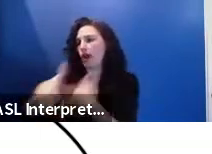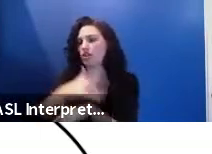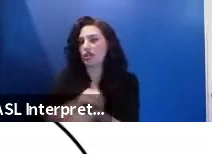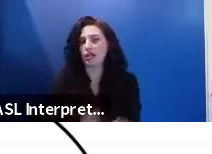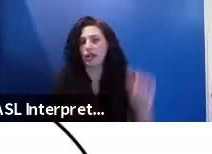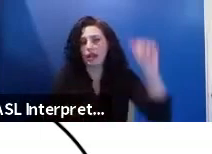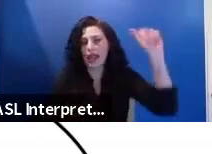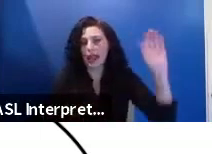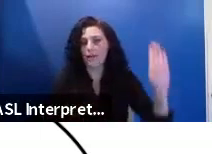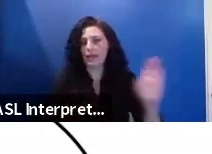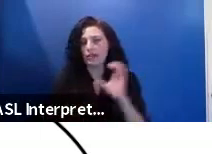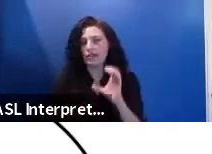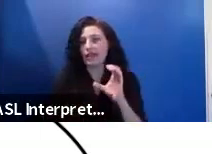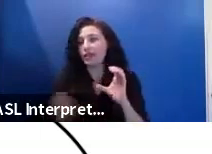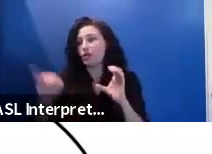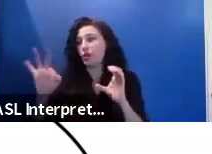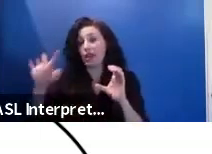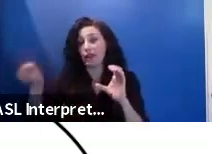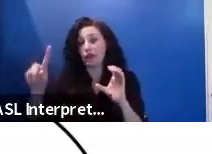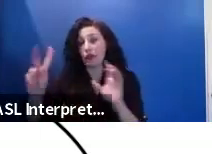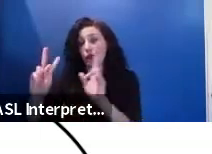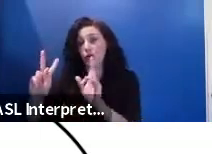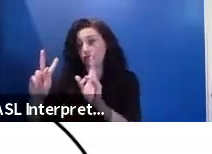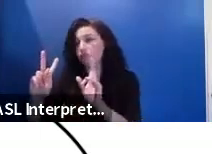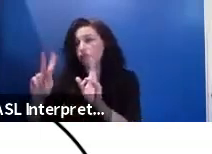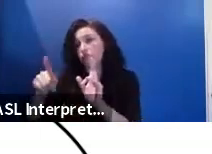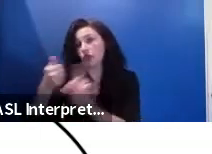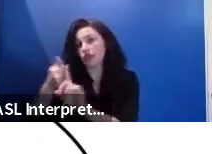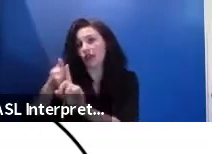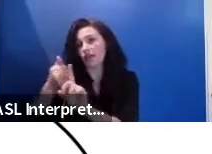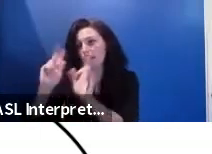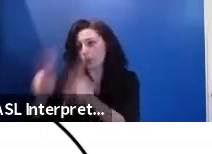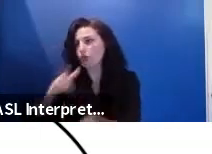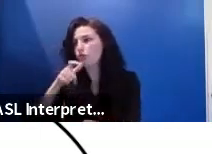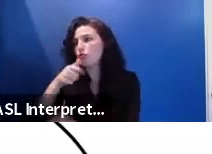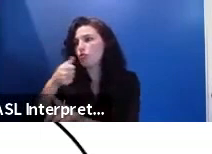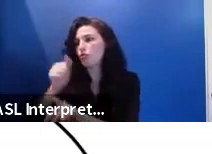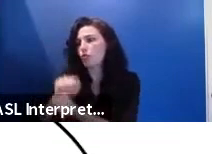zone D or zone C were to need to come to the set, they would need to undergo the testing protocols